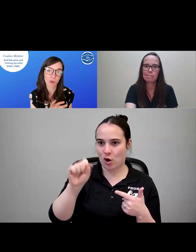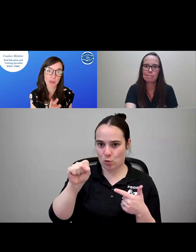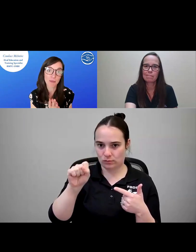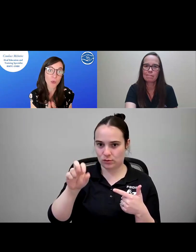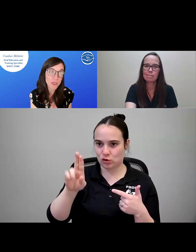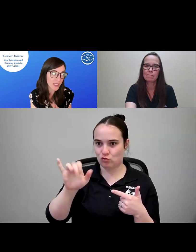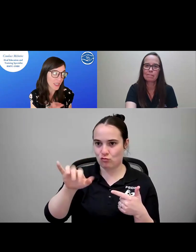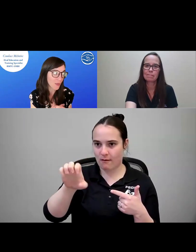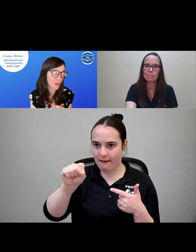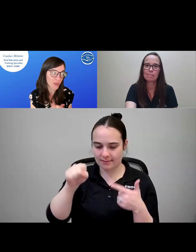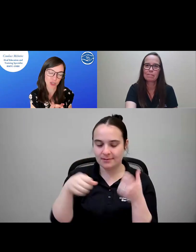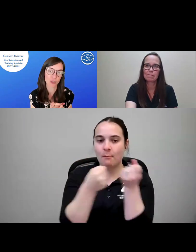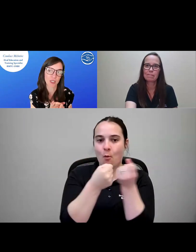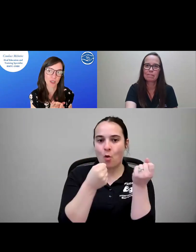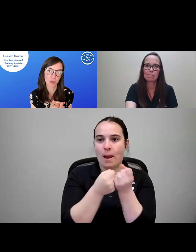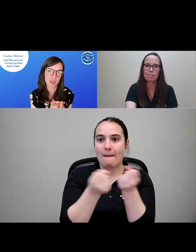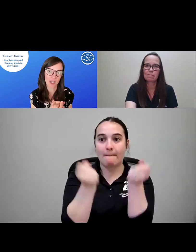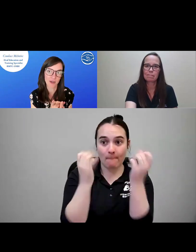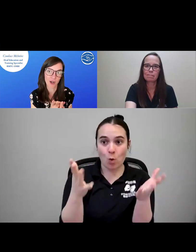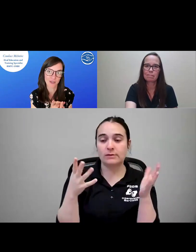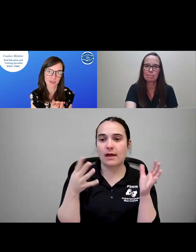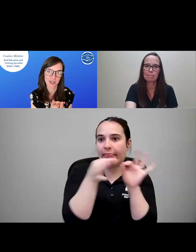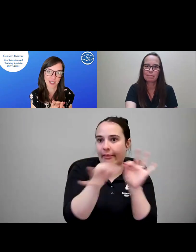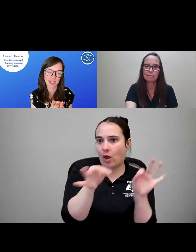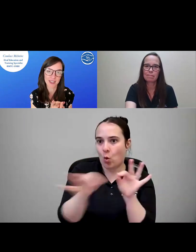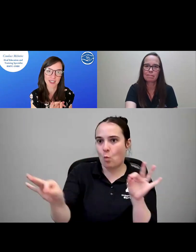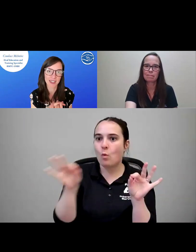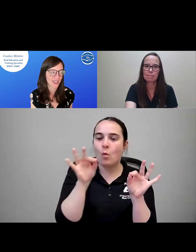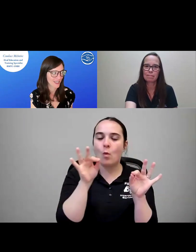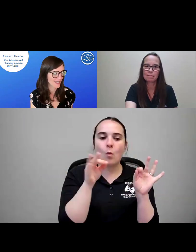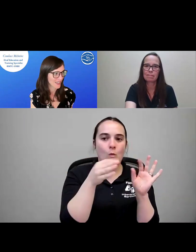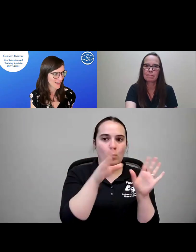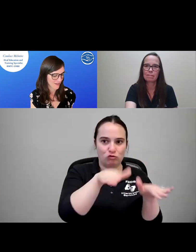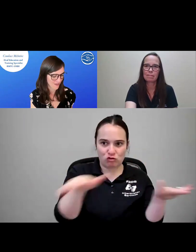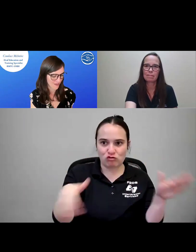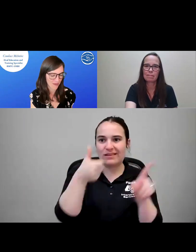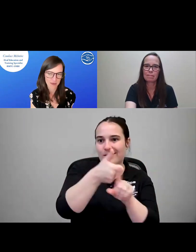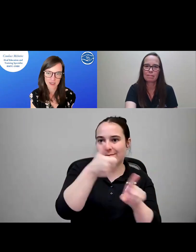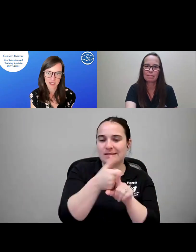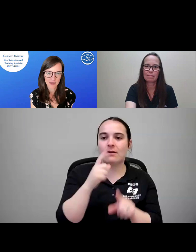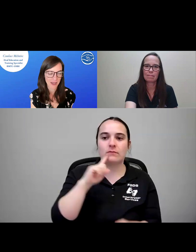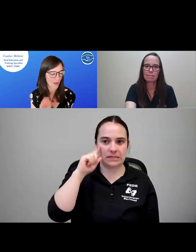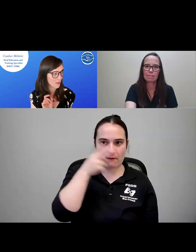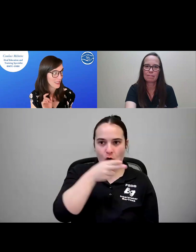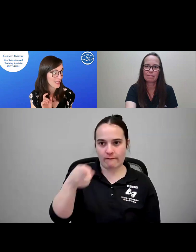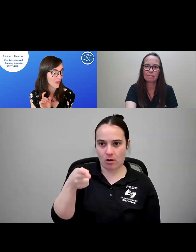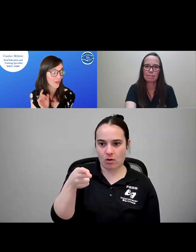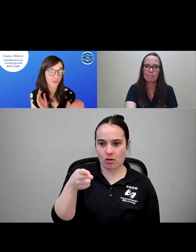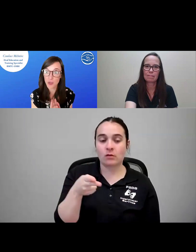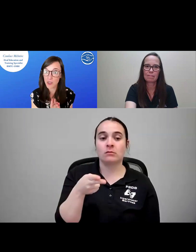supporting multilingual children who are deaf and hard of hearing. That will be the first